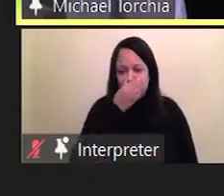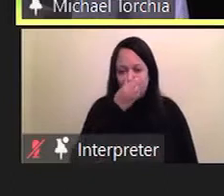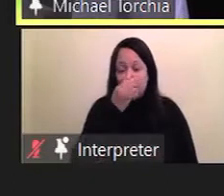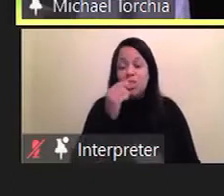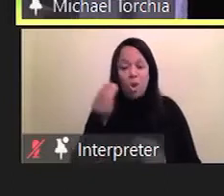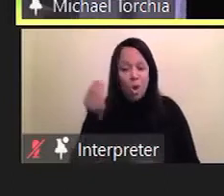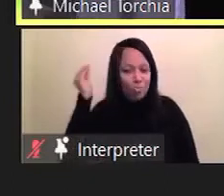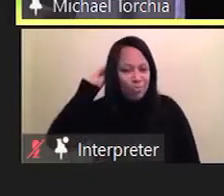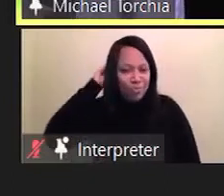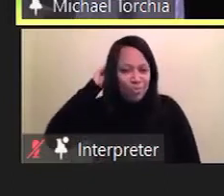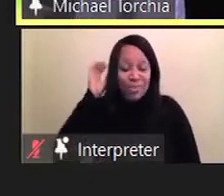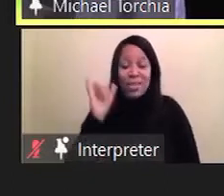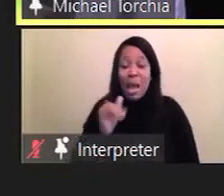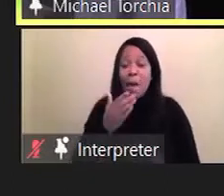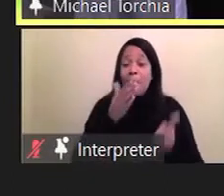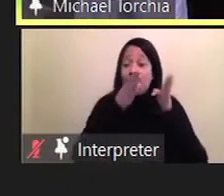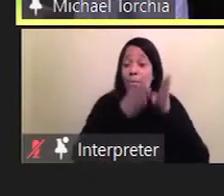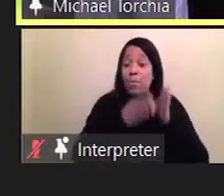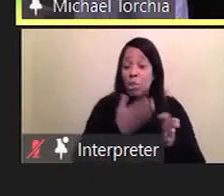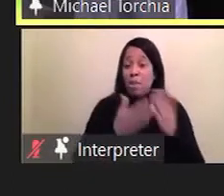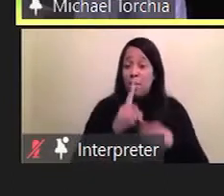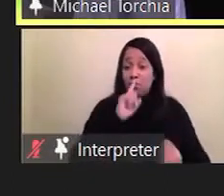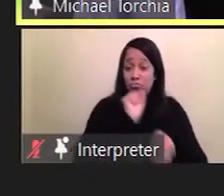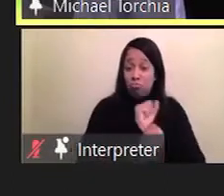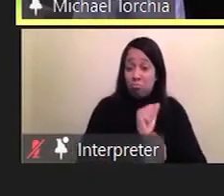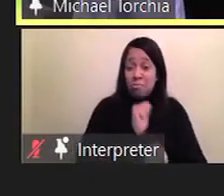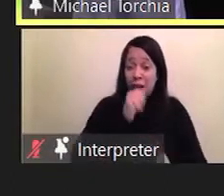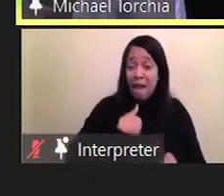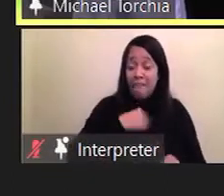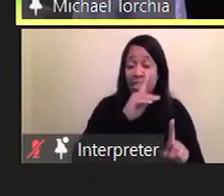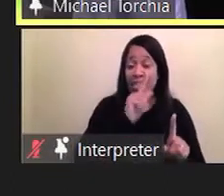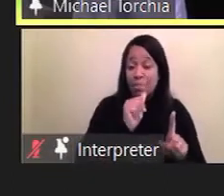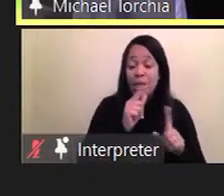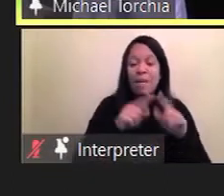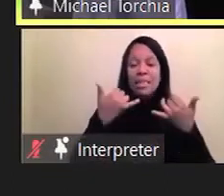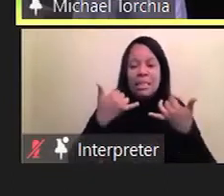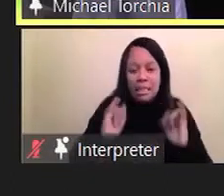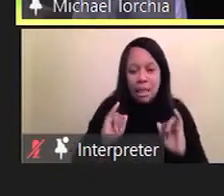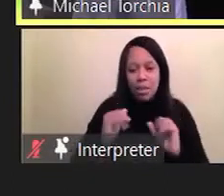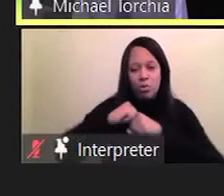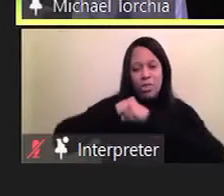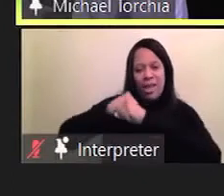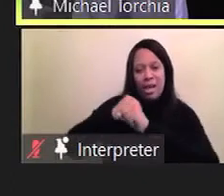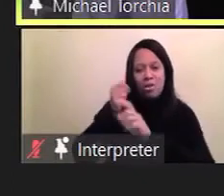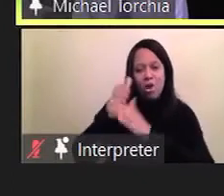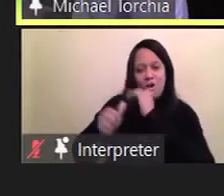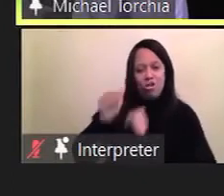who may not have a disability still is protected. So what's a major life activity?